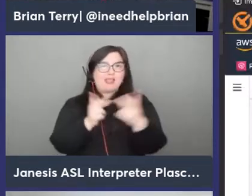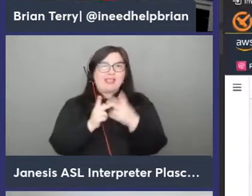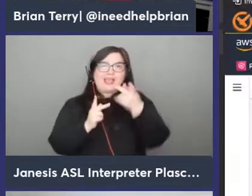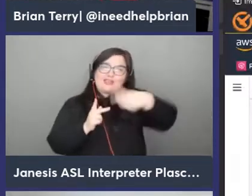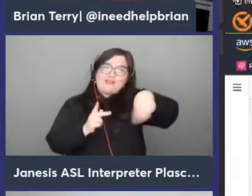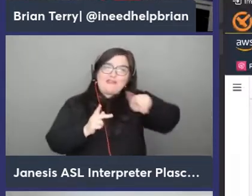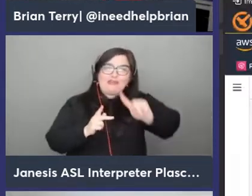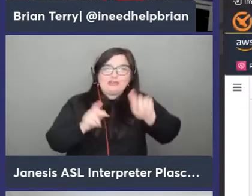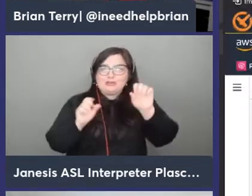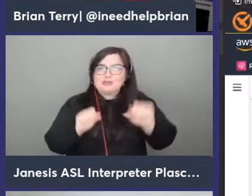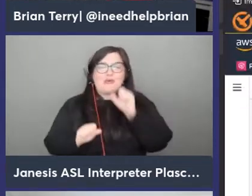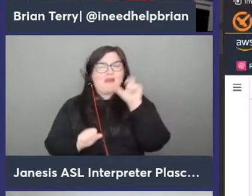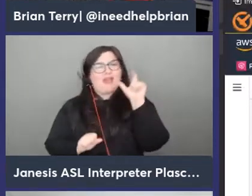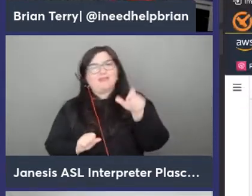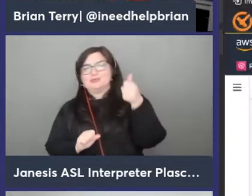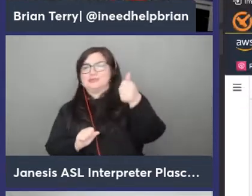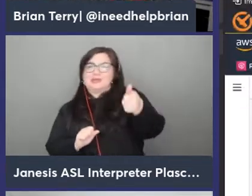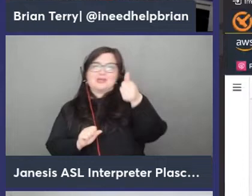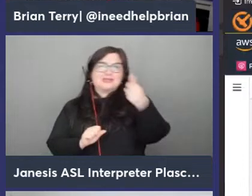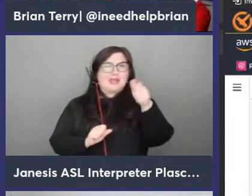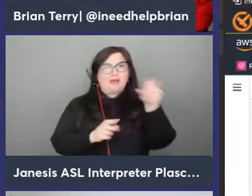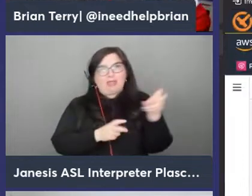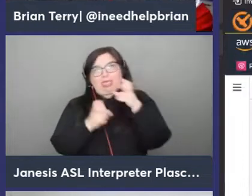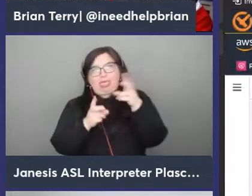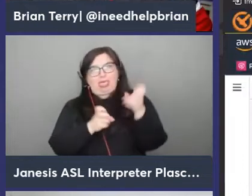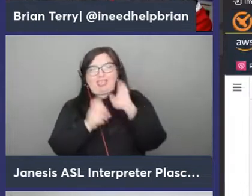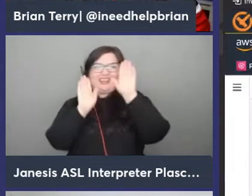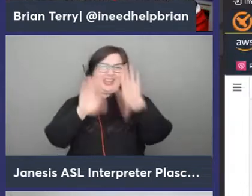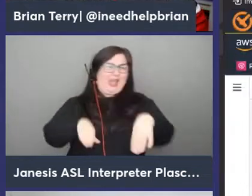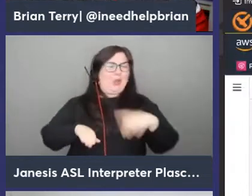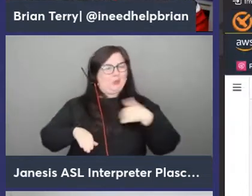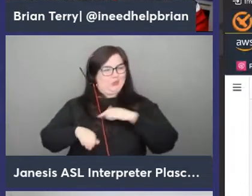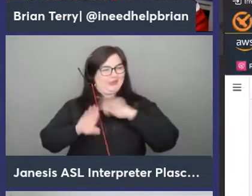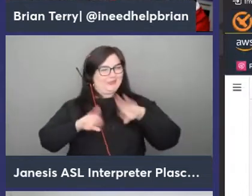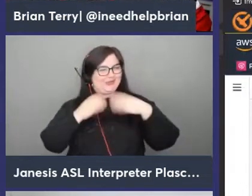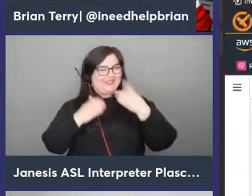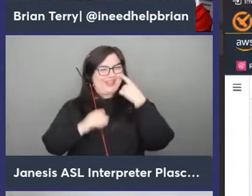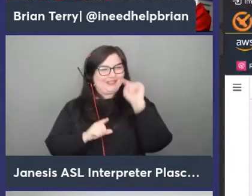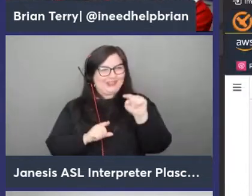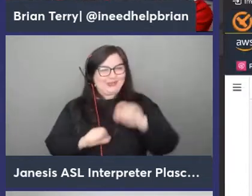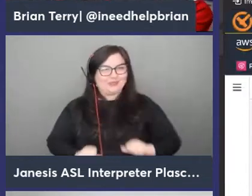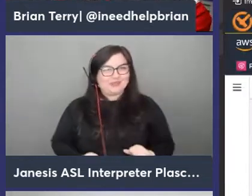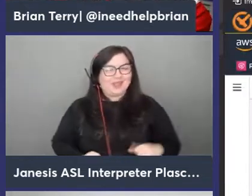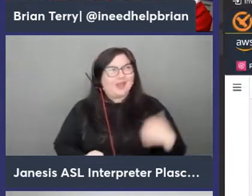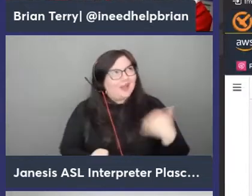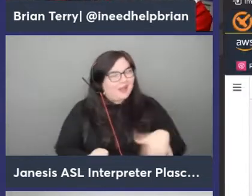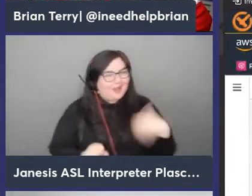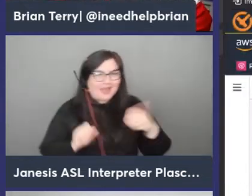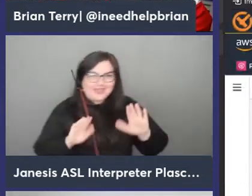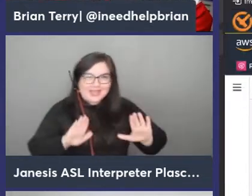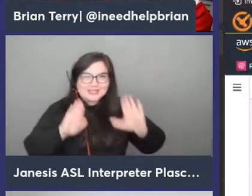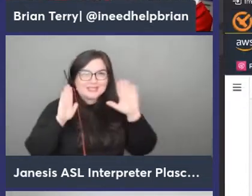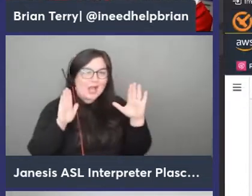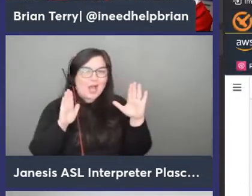to do this yourself, and you kind of like provide this to you. That's awesome. So like at a glance you could kind of take a look